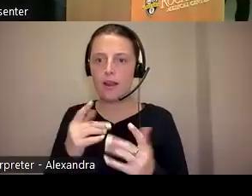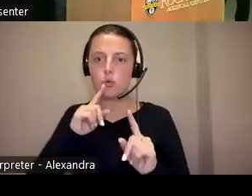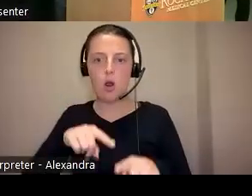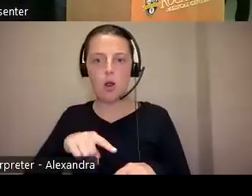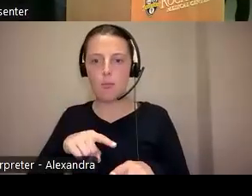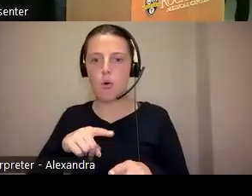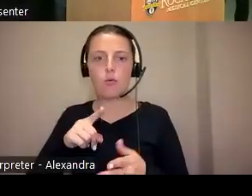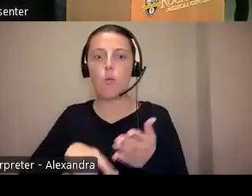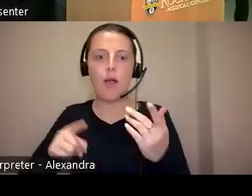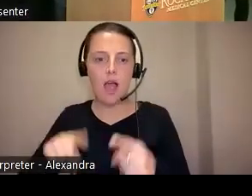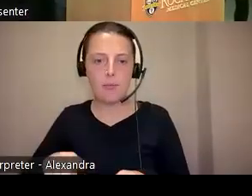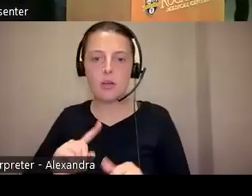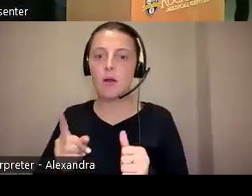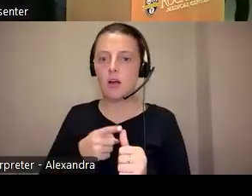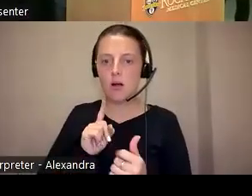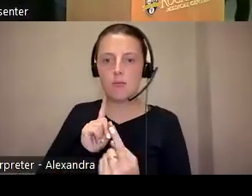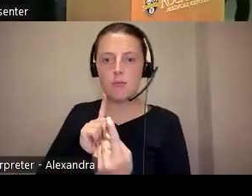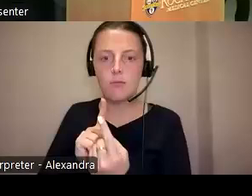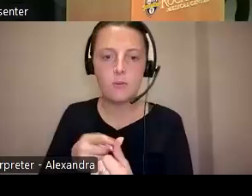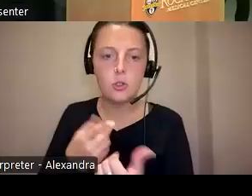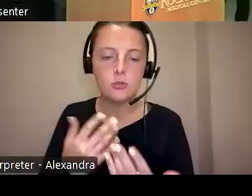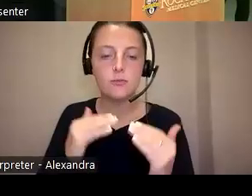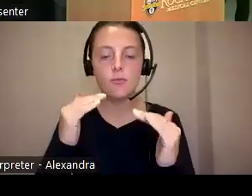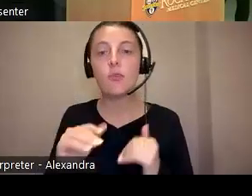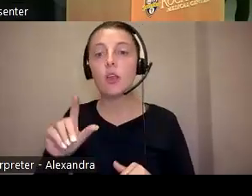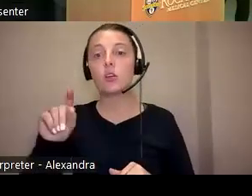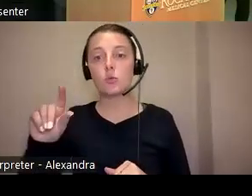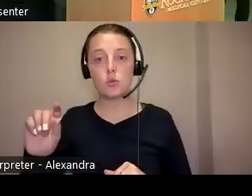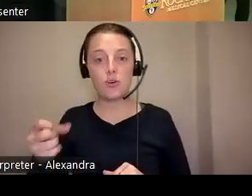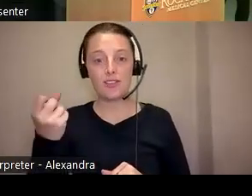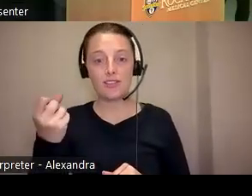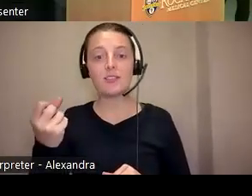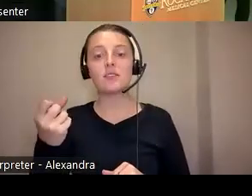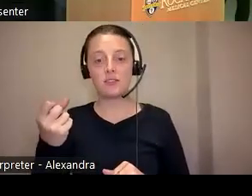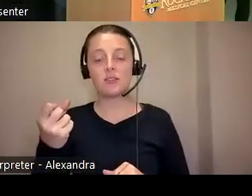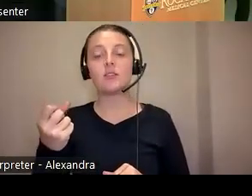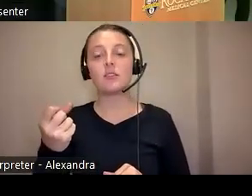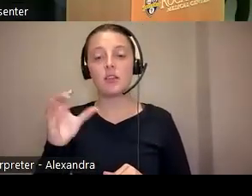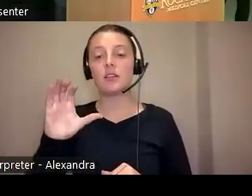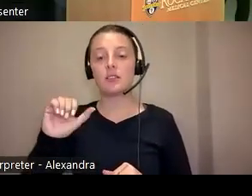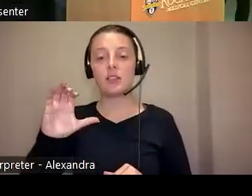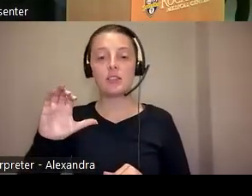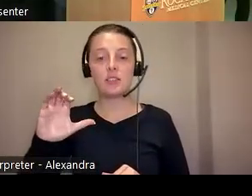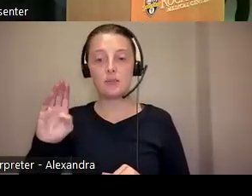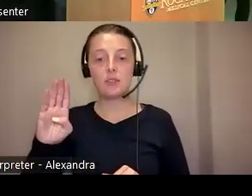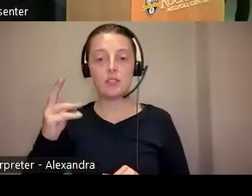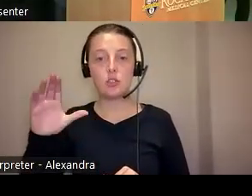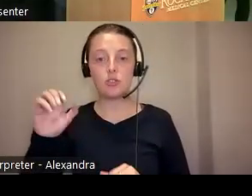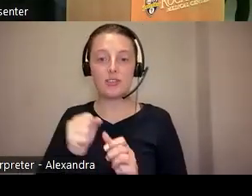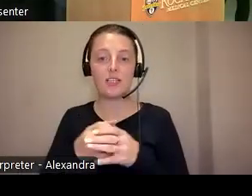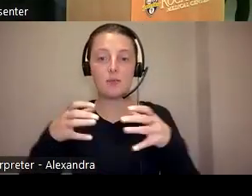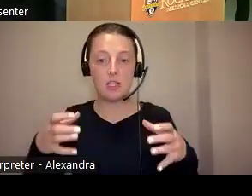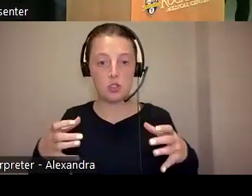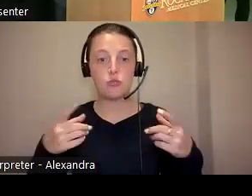uh BHC expansion uh occurs with more uh service line integration peers um across psychiatry. Um,